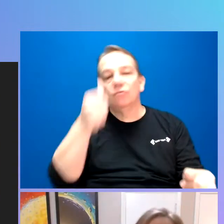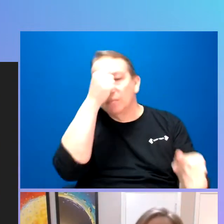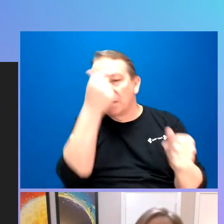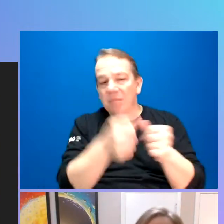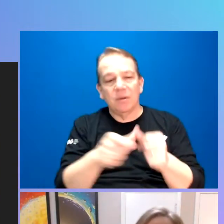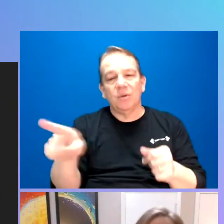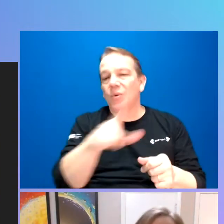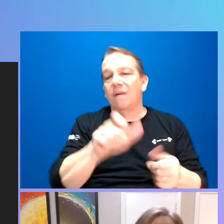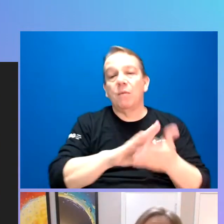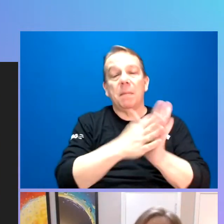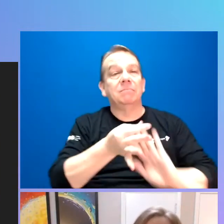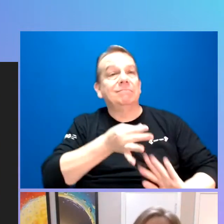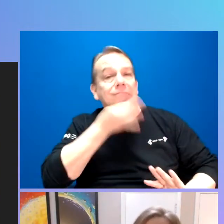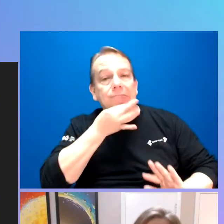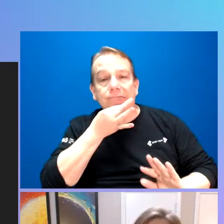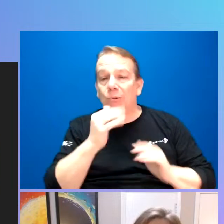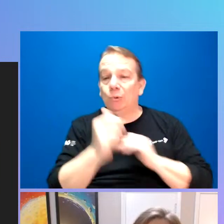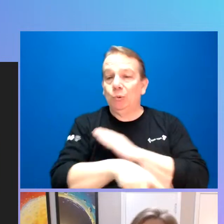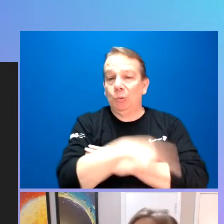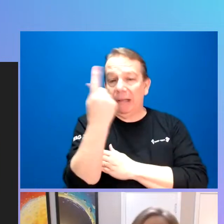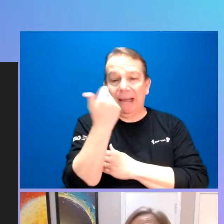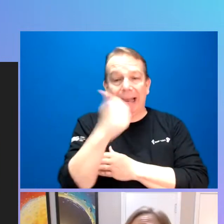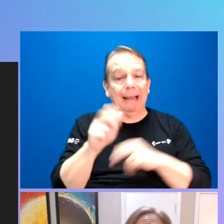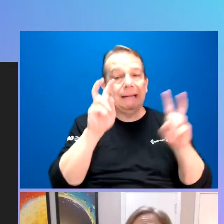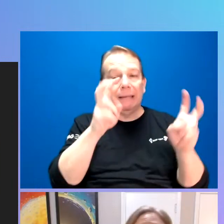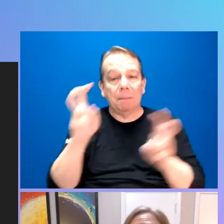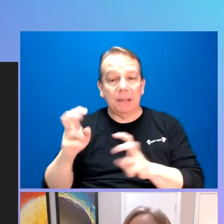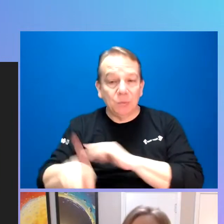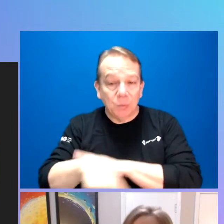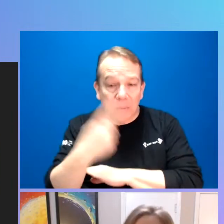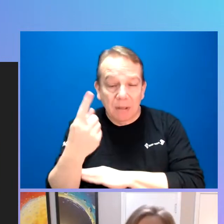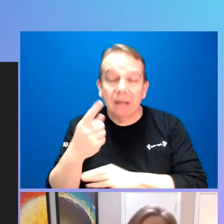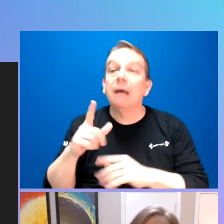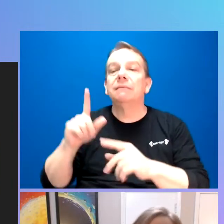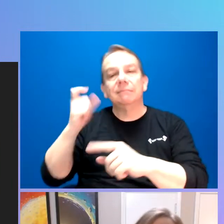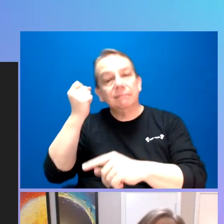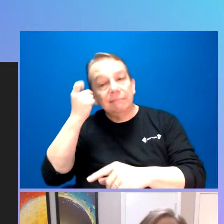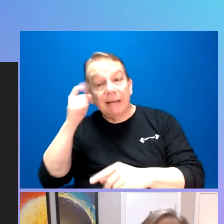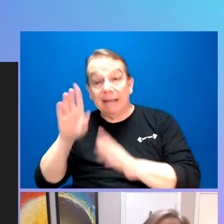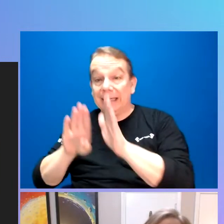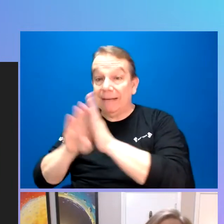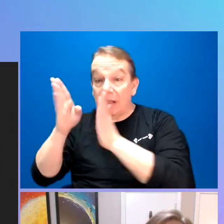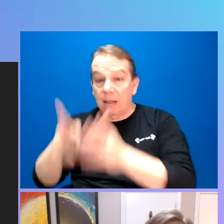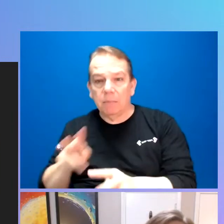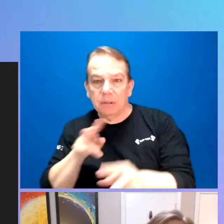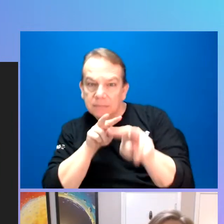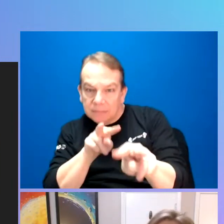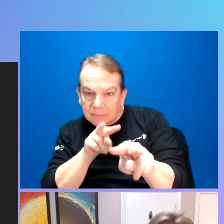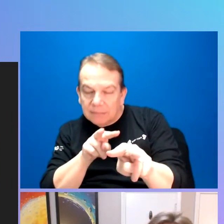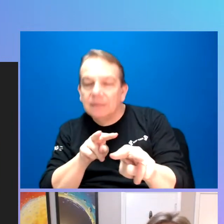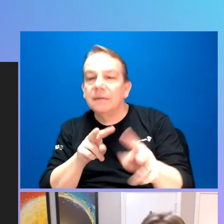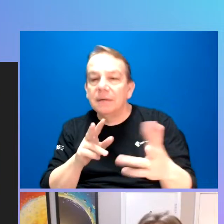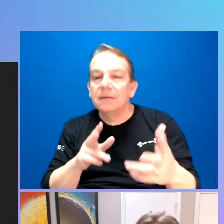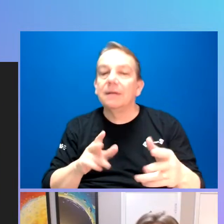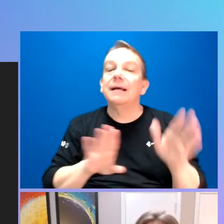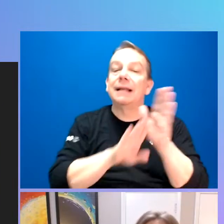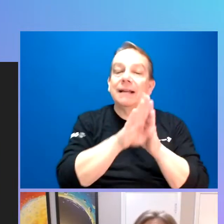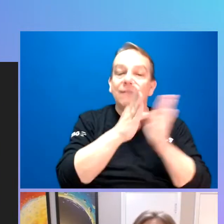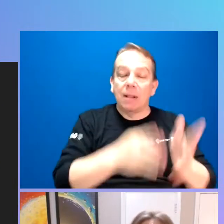become an expert in any of these topics unless you're a developer listening in today. Your